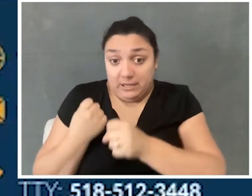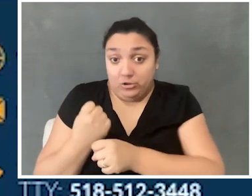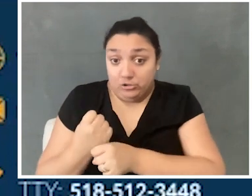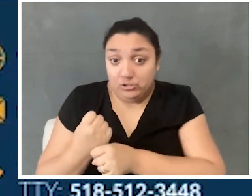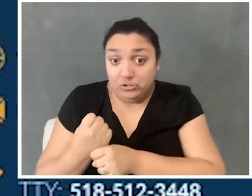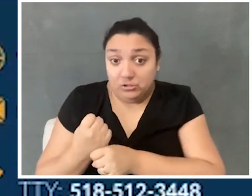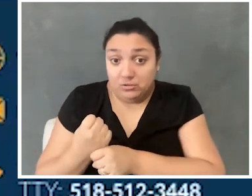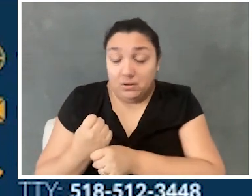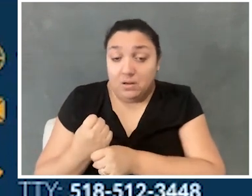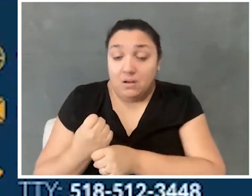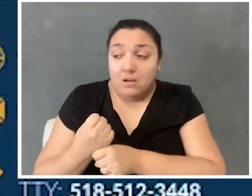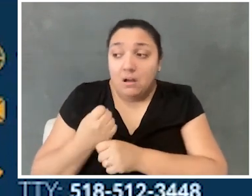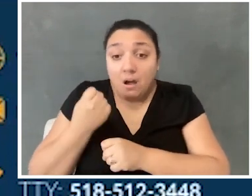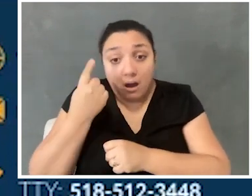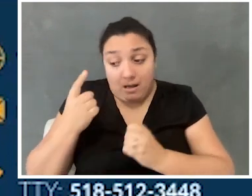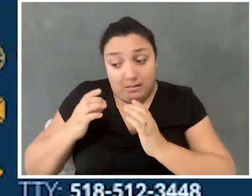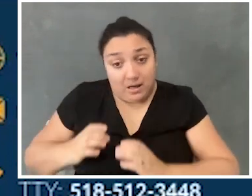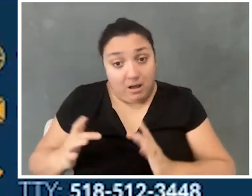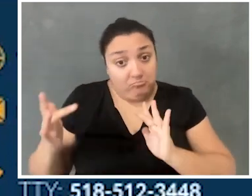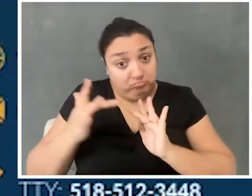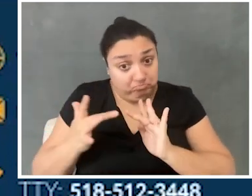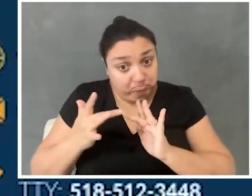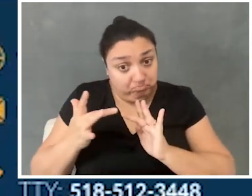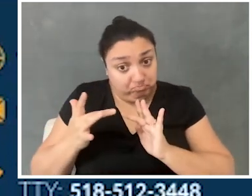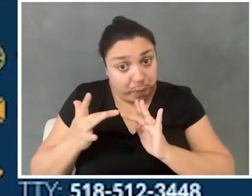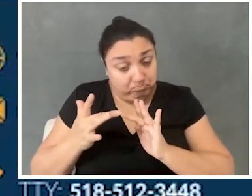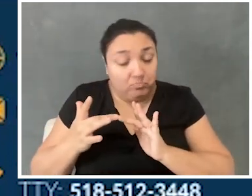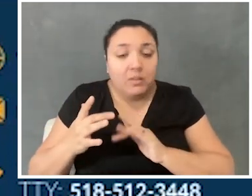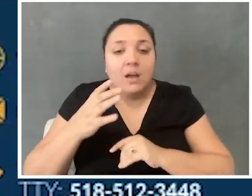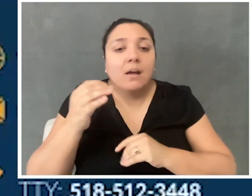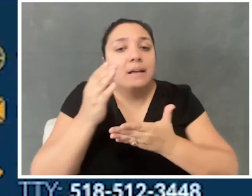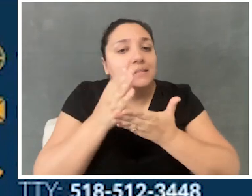of being contacted by clients as well as some of the courts,